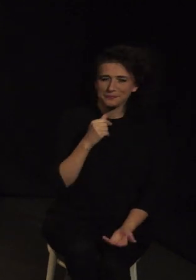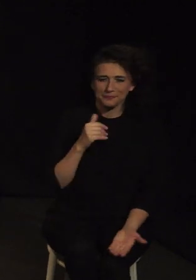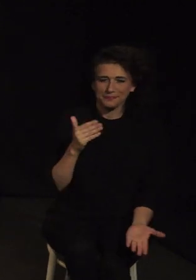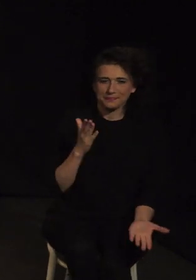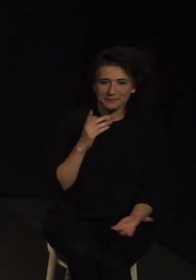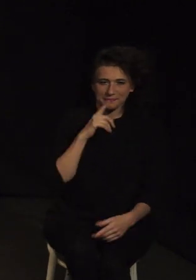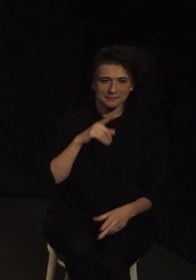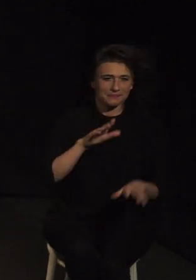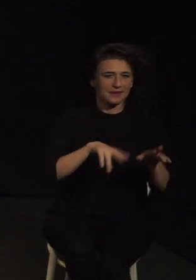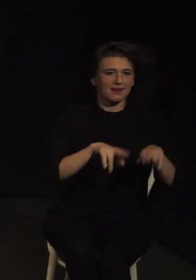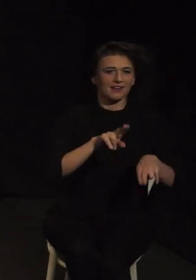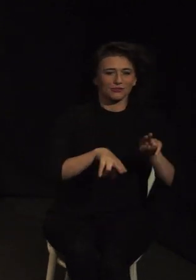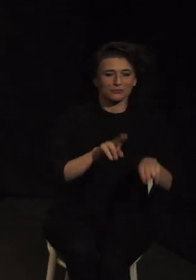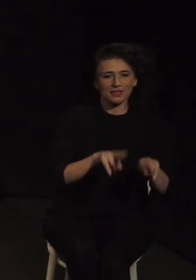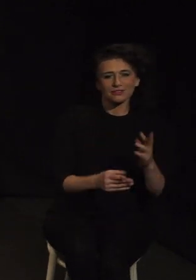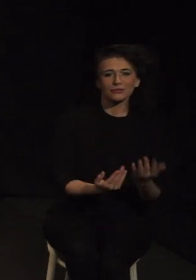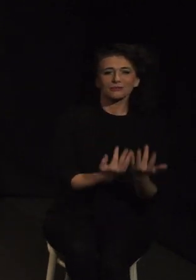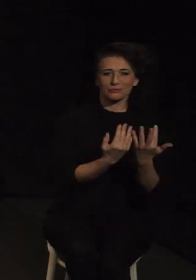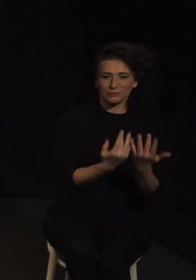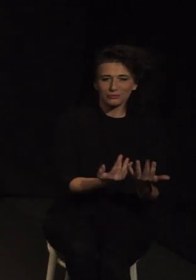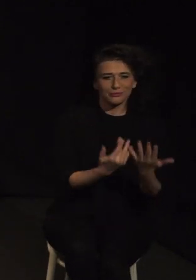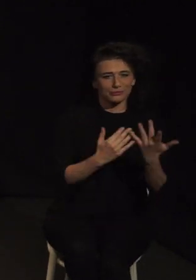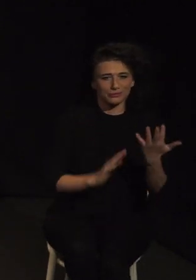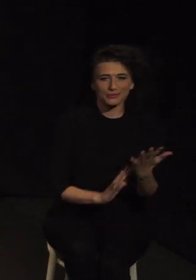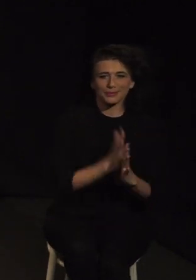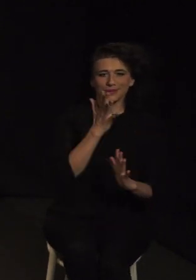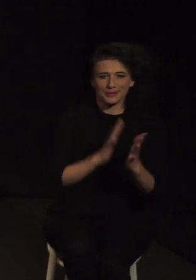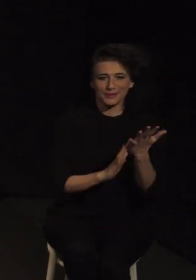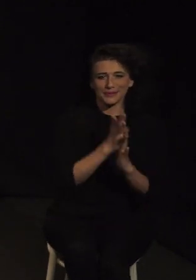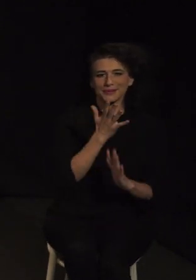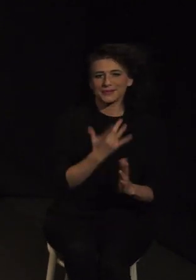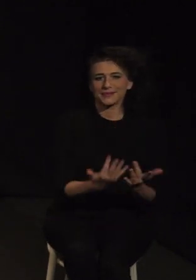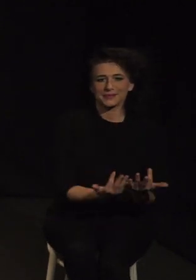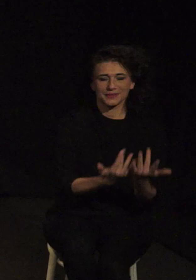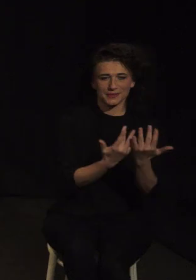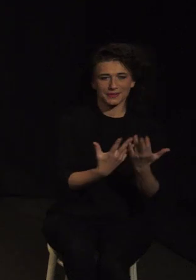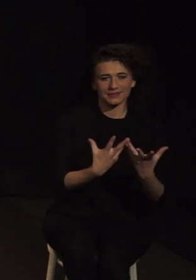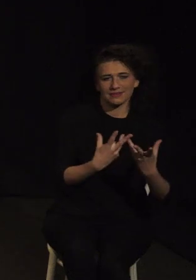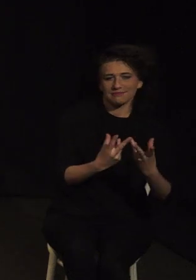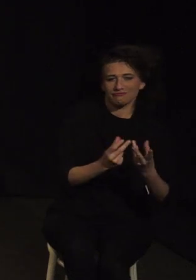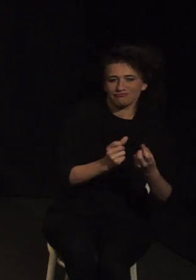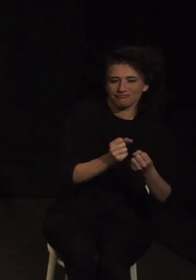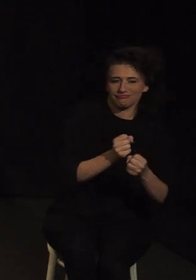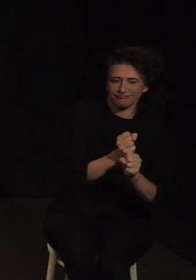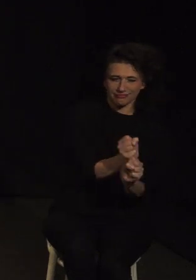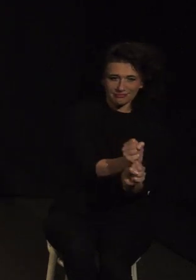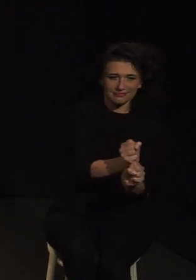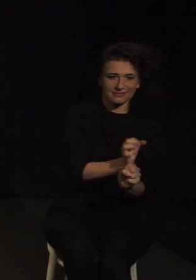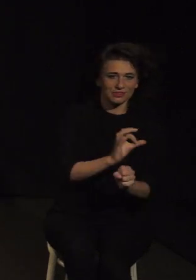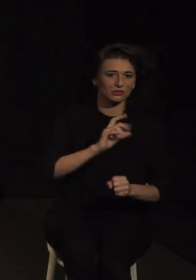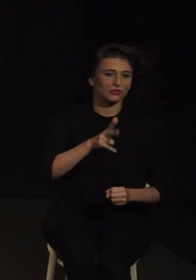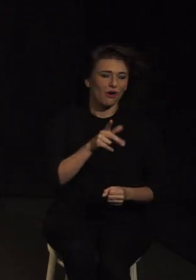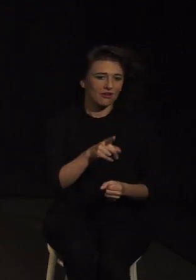The whole's then boiled till all its succulence is elicited by the heat,